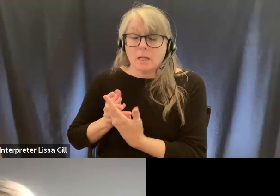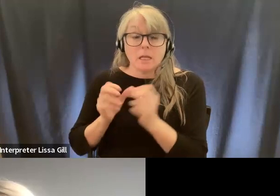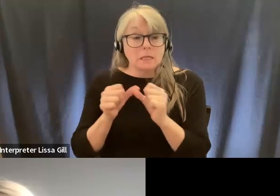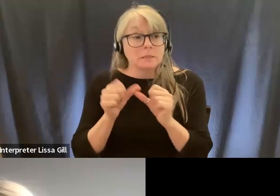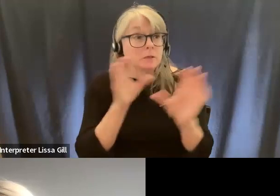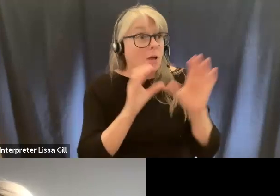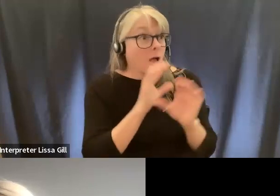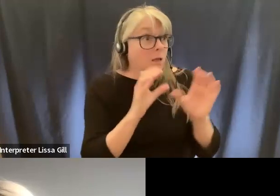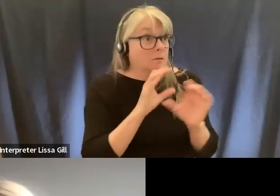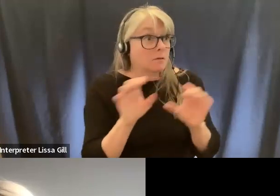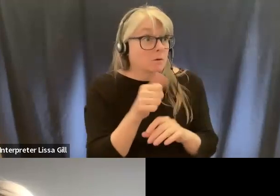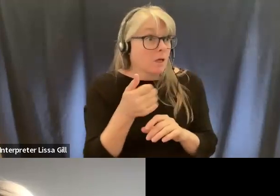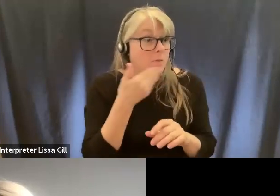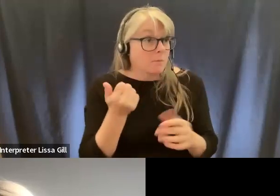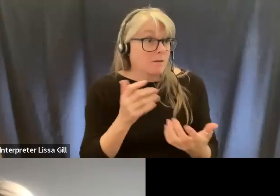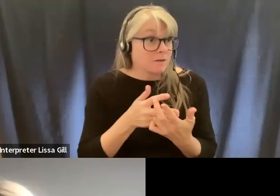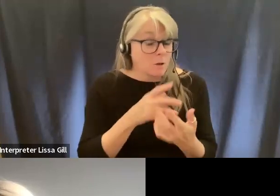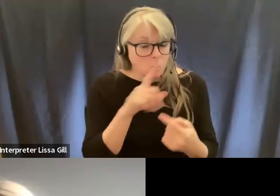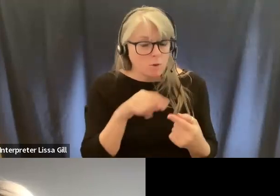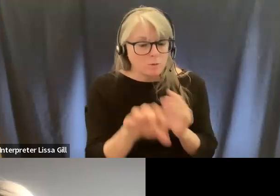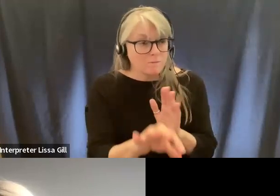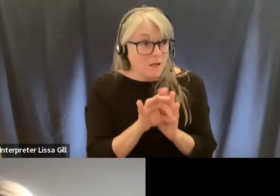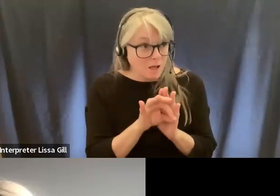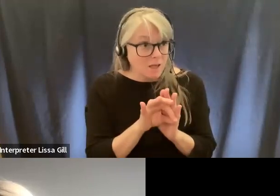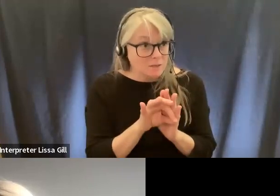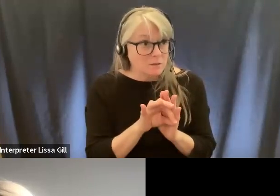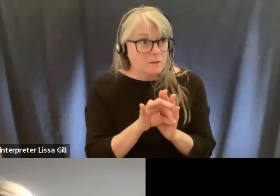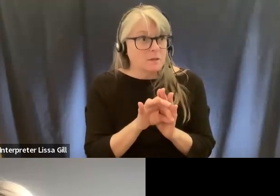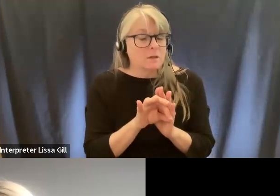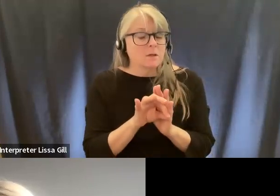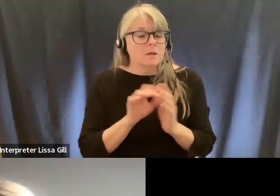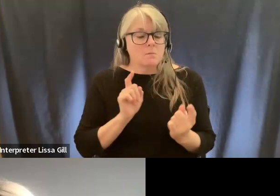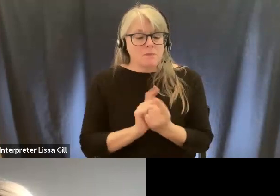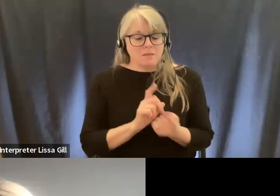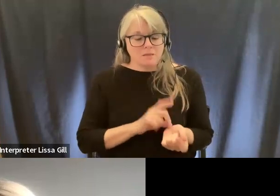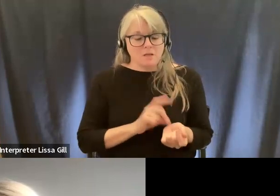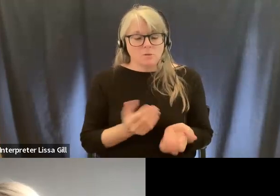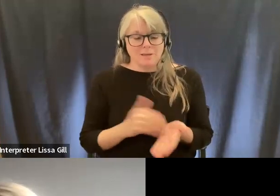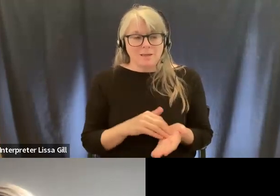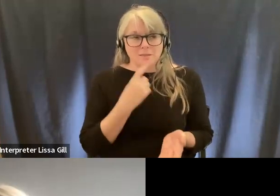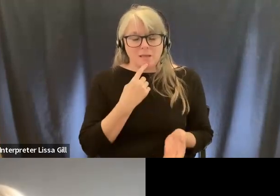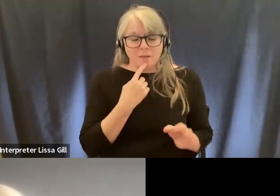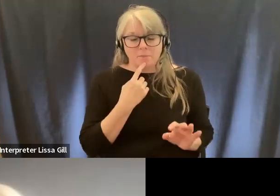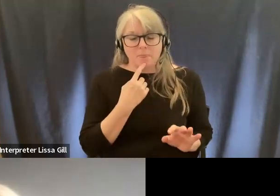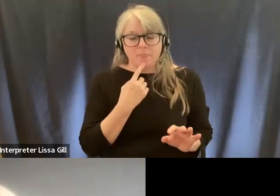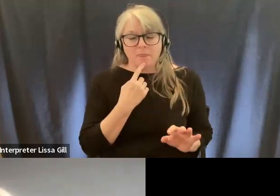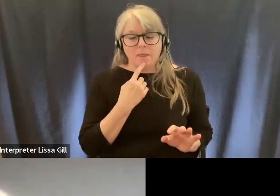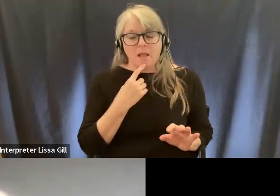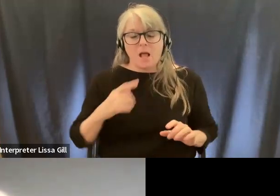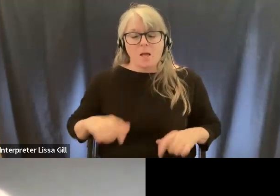And then when you find that, you know, you can meet with your doctors again and say, you know, I'm living in this situation right now.